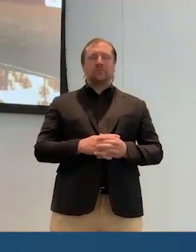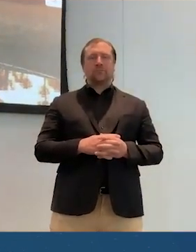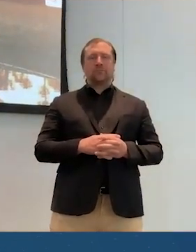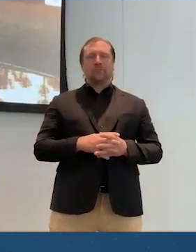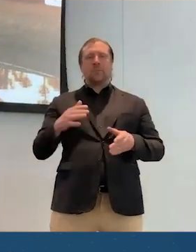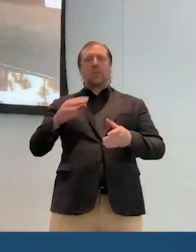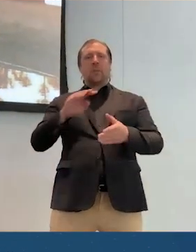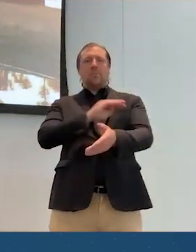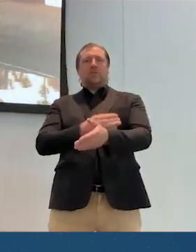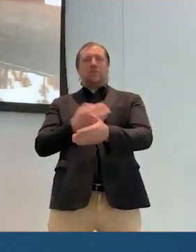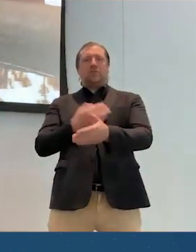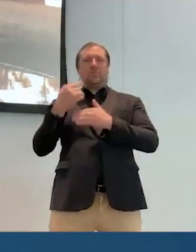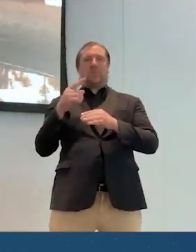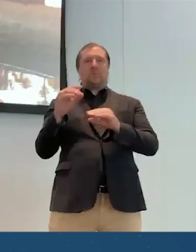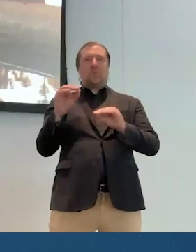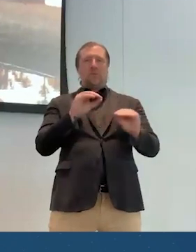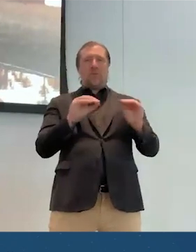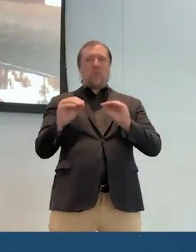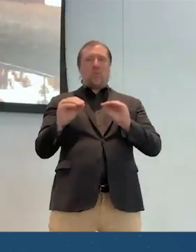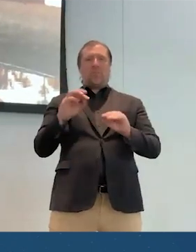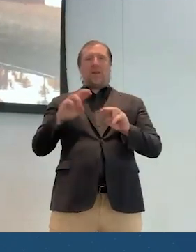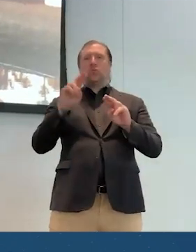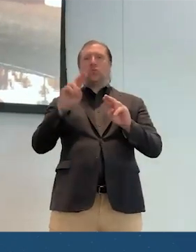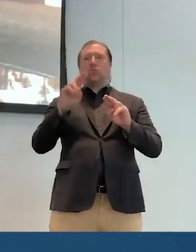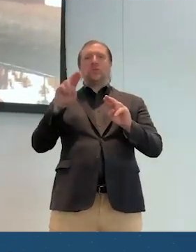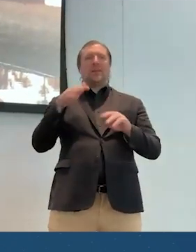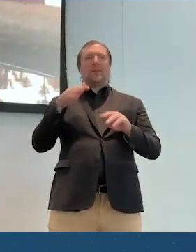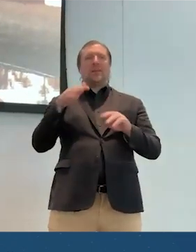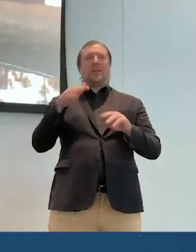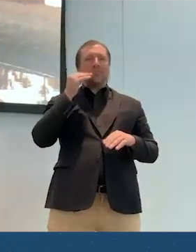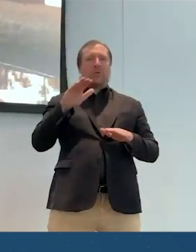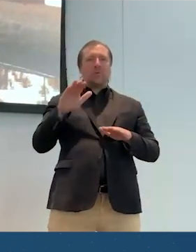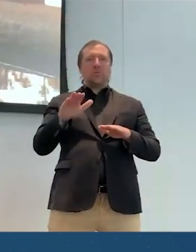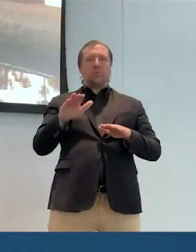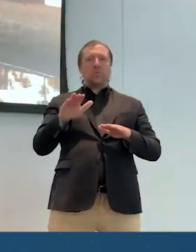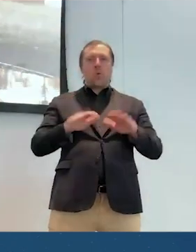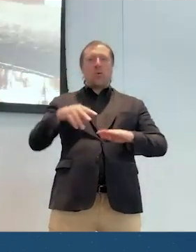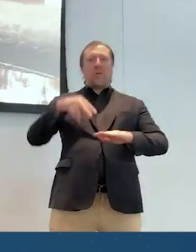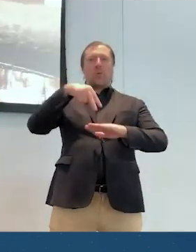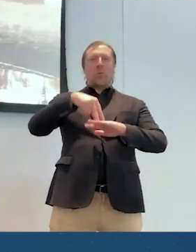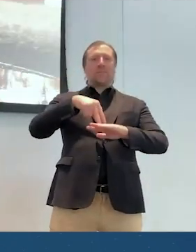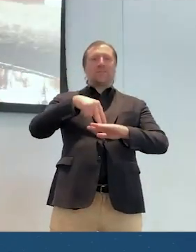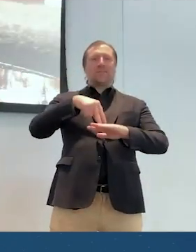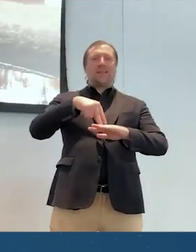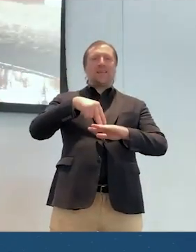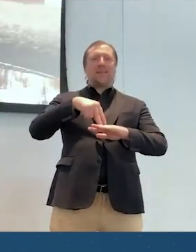As a result, I've never experienced walking or standing in a way that most people do.